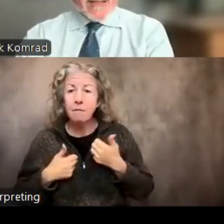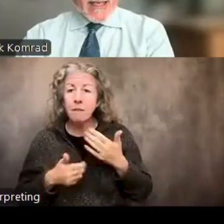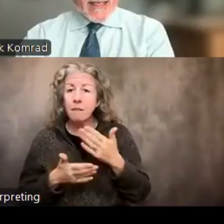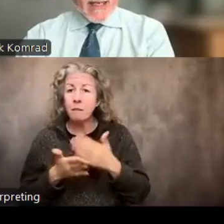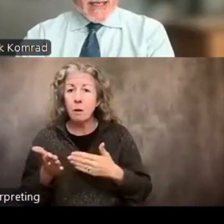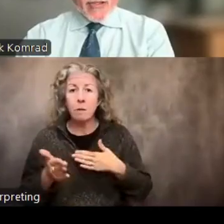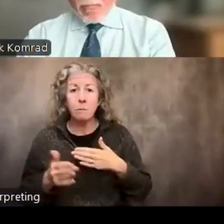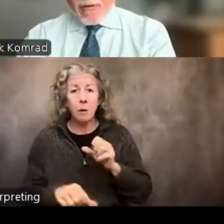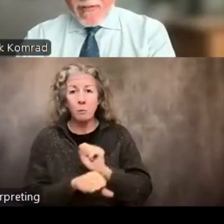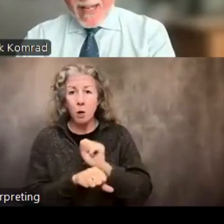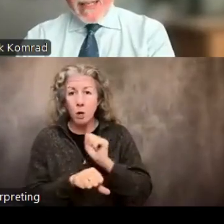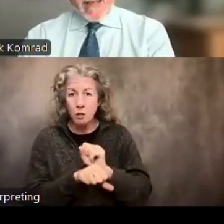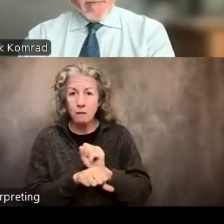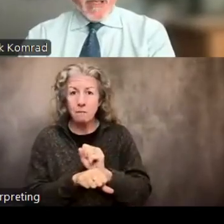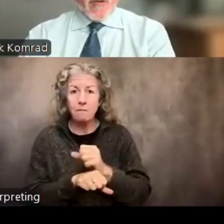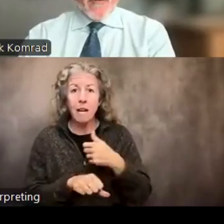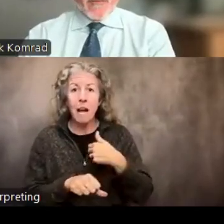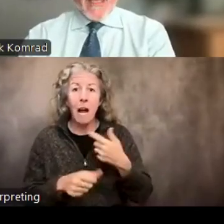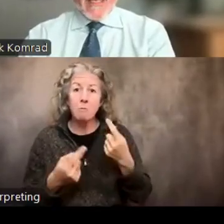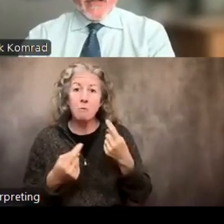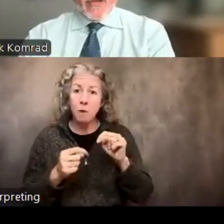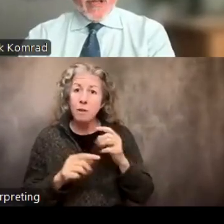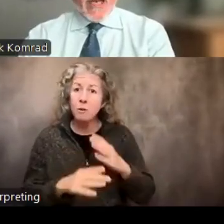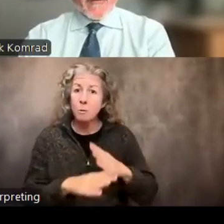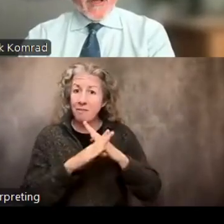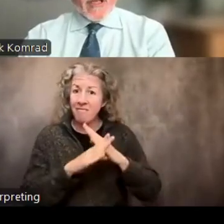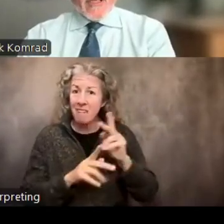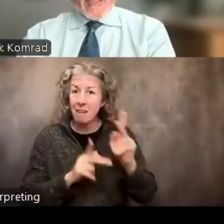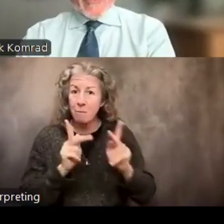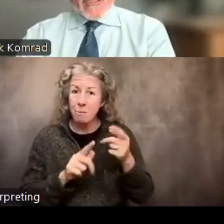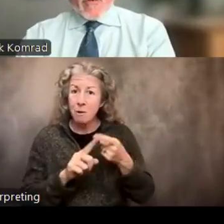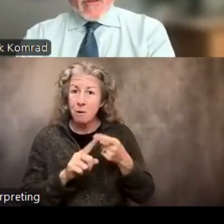dedicated to preventing people from taking their own life, so